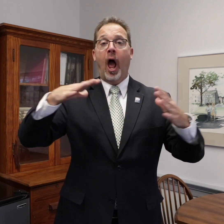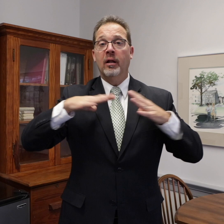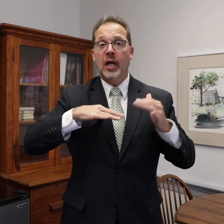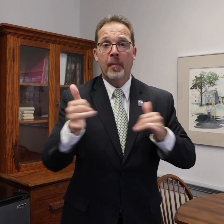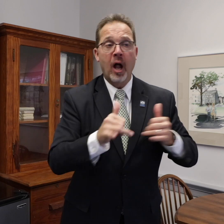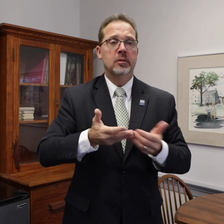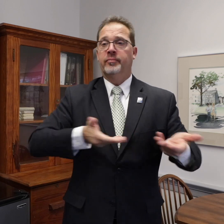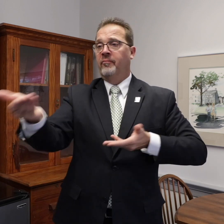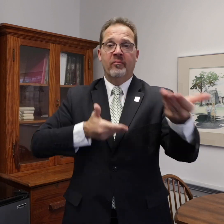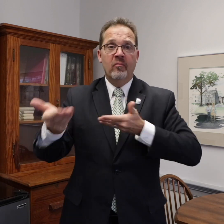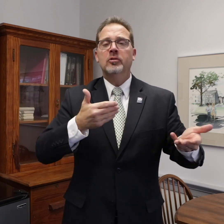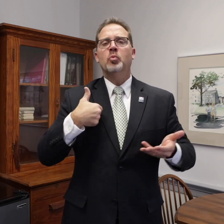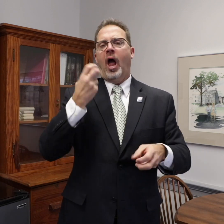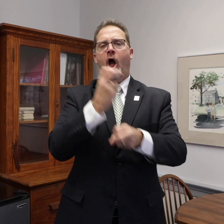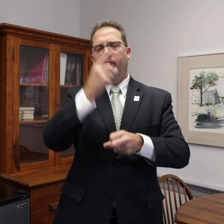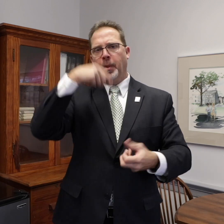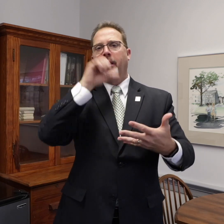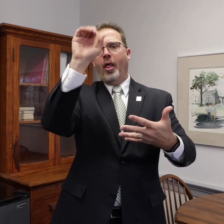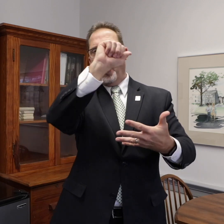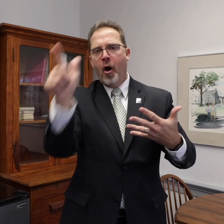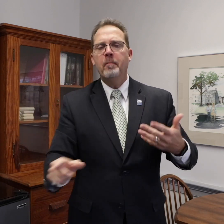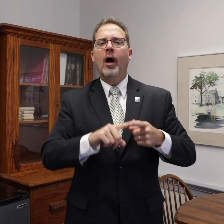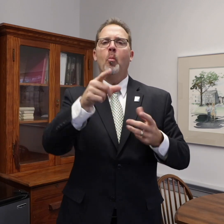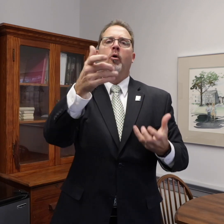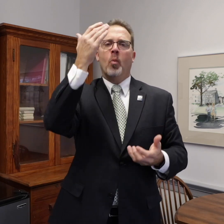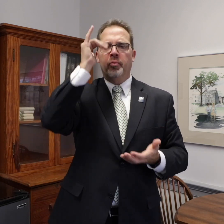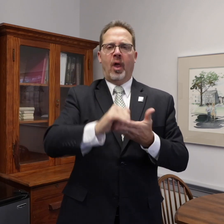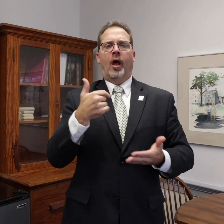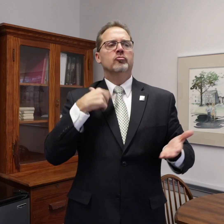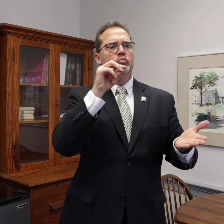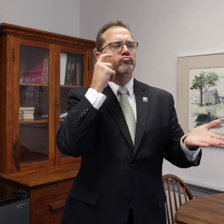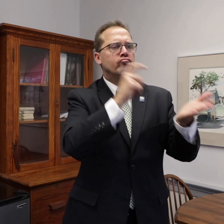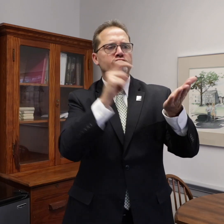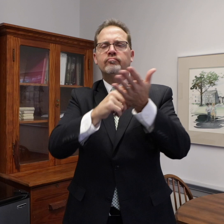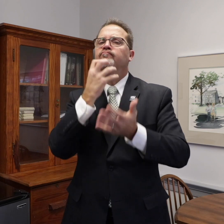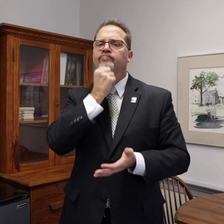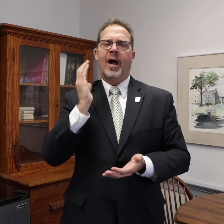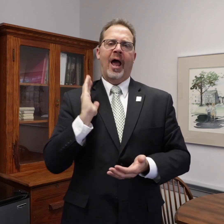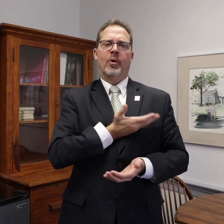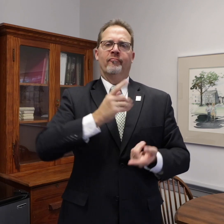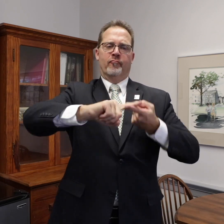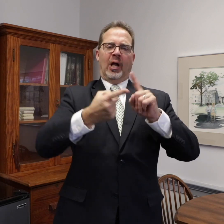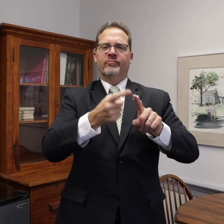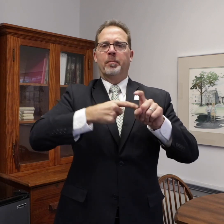would be hard for me to list all of them but I want to emphasize the importance of continuing our valued relationships with all our community partners